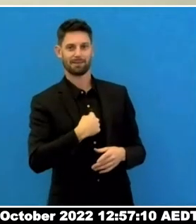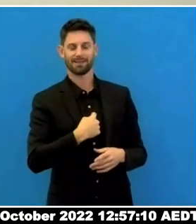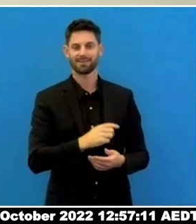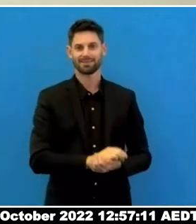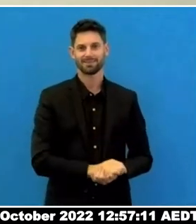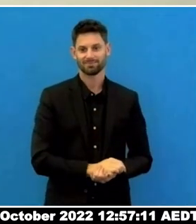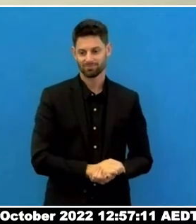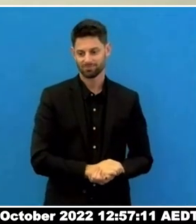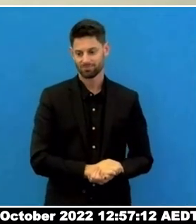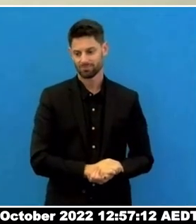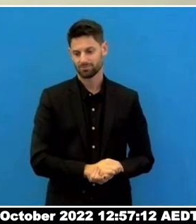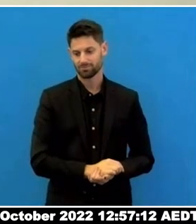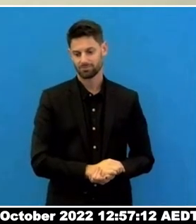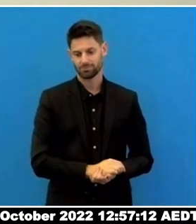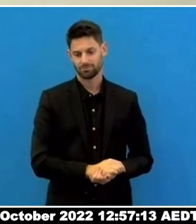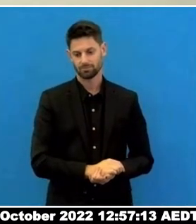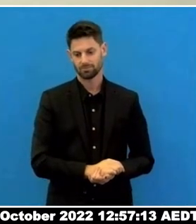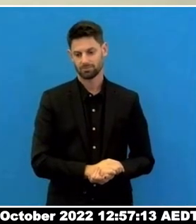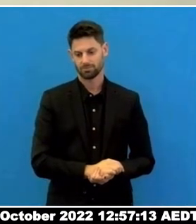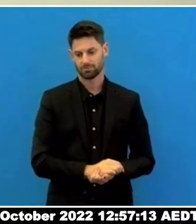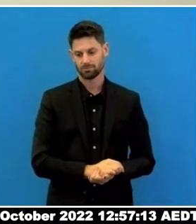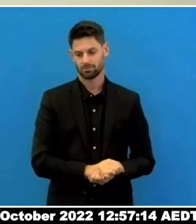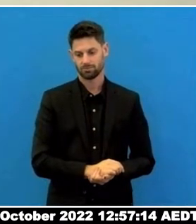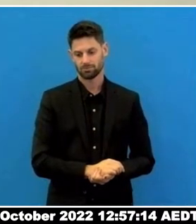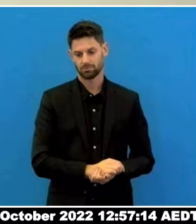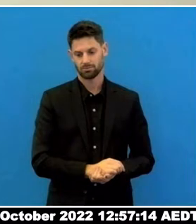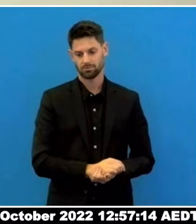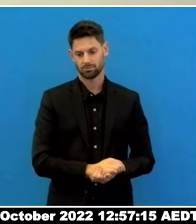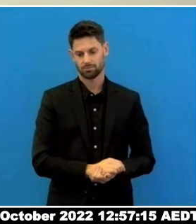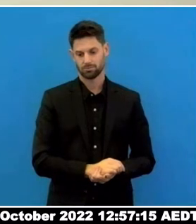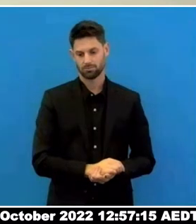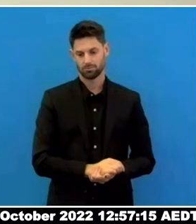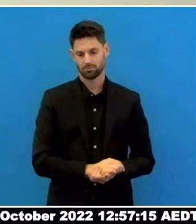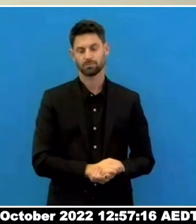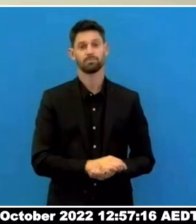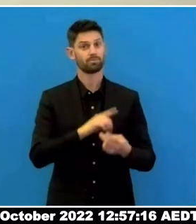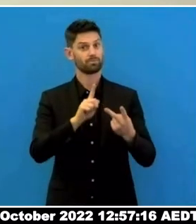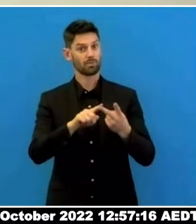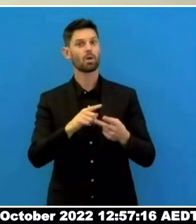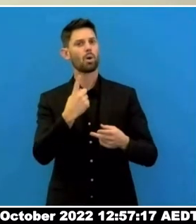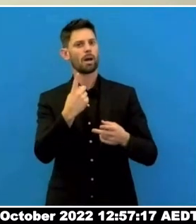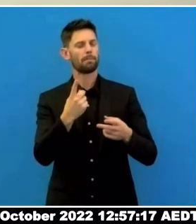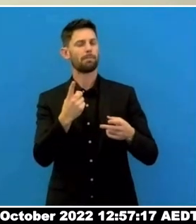And so the voice, the paper that we have just been referring to and which we have read,